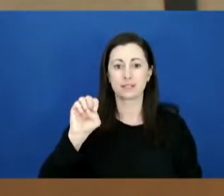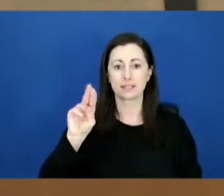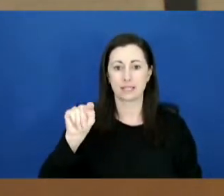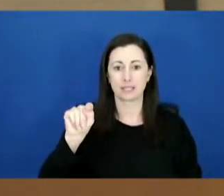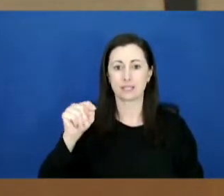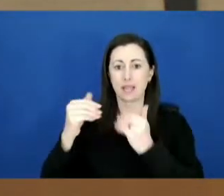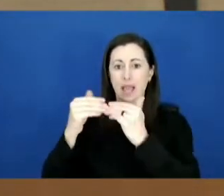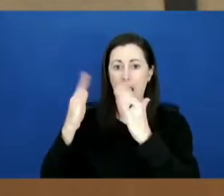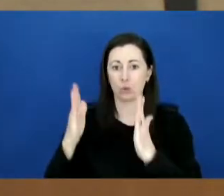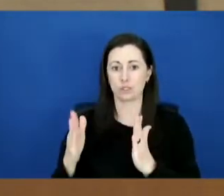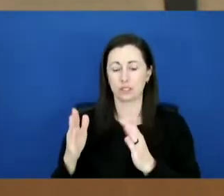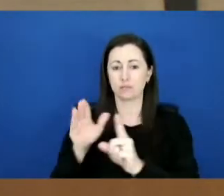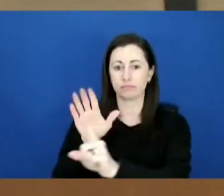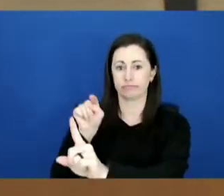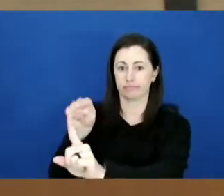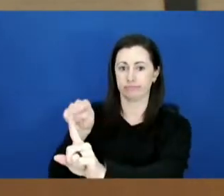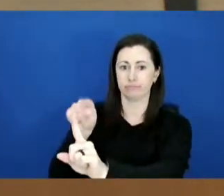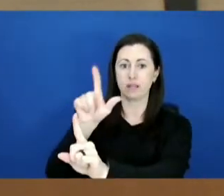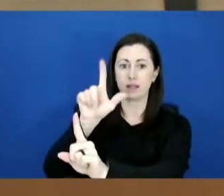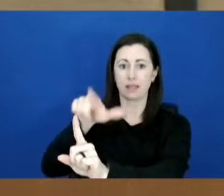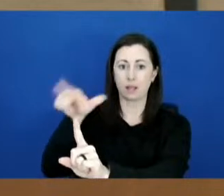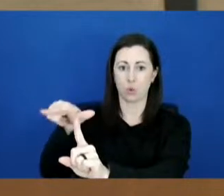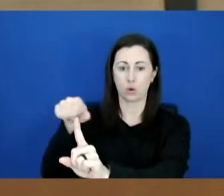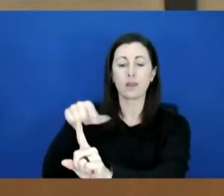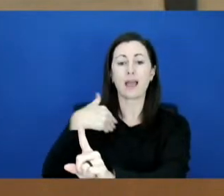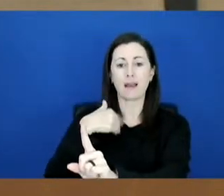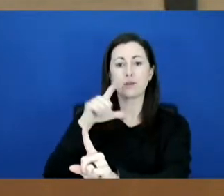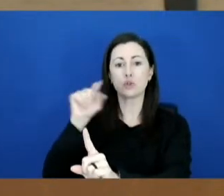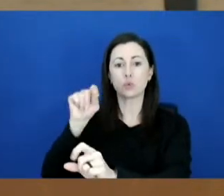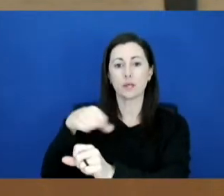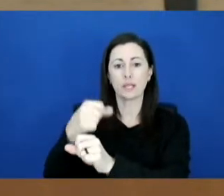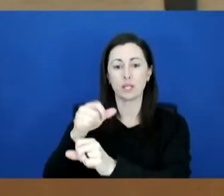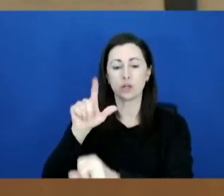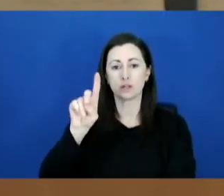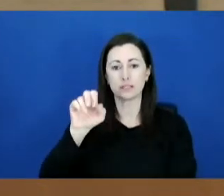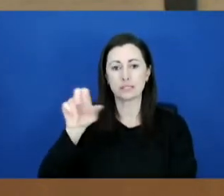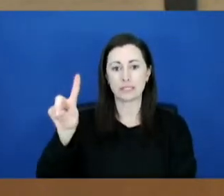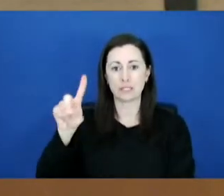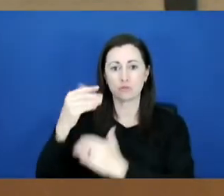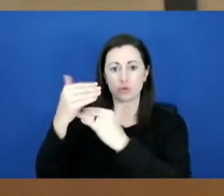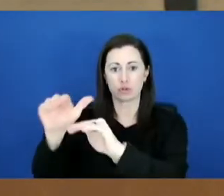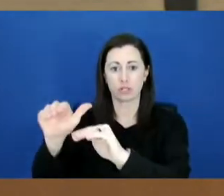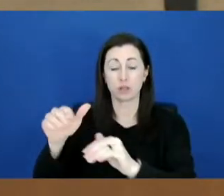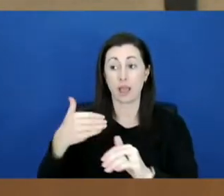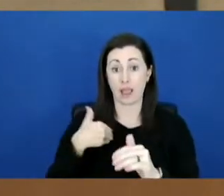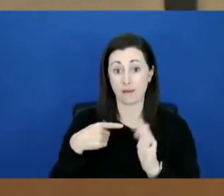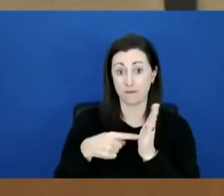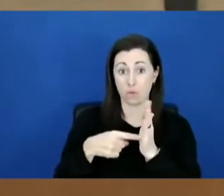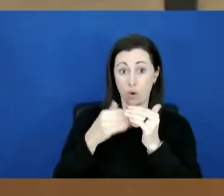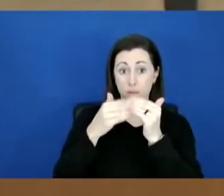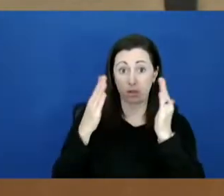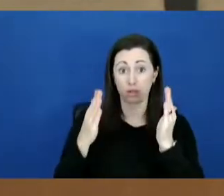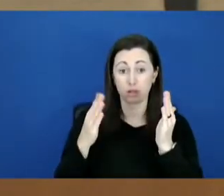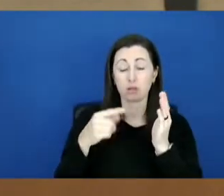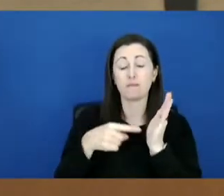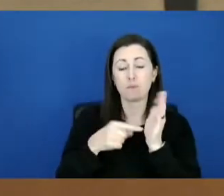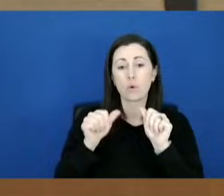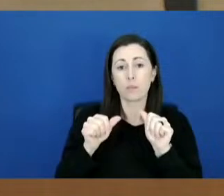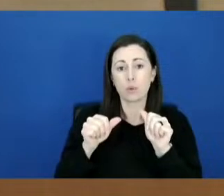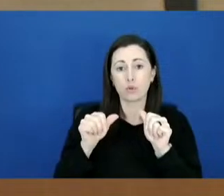NO, WE ARE NOT THE LANDLORD.